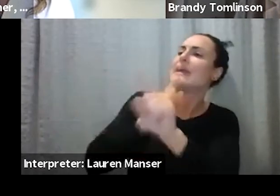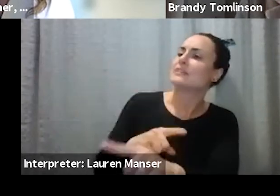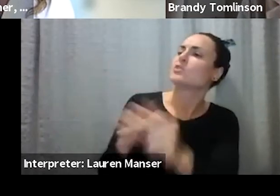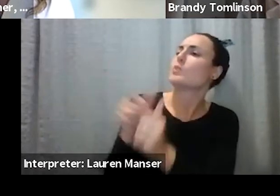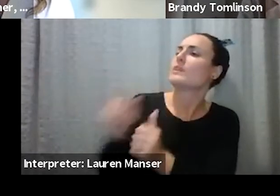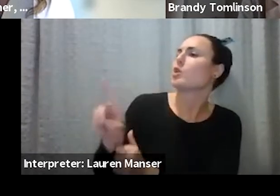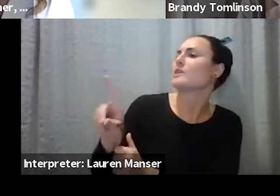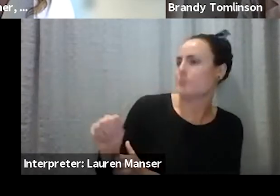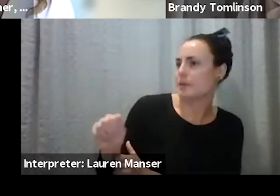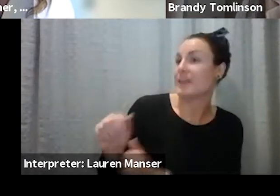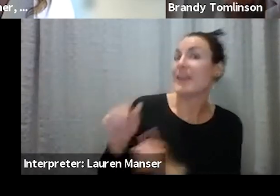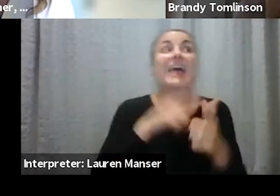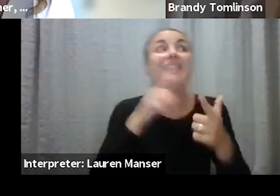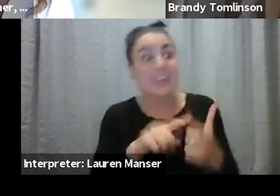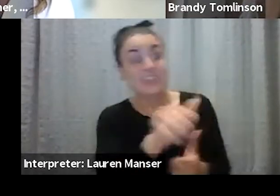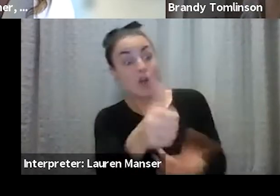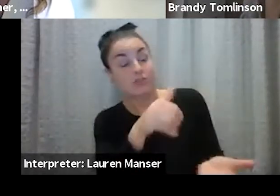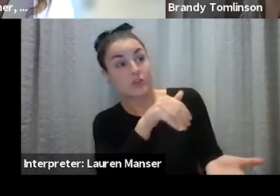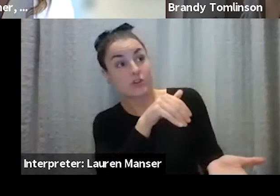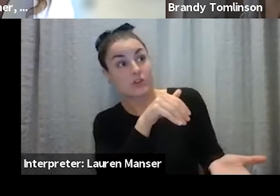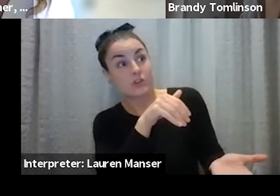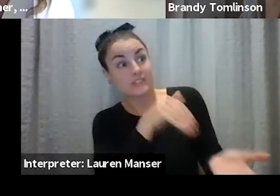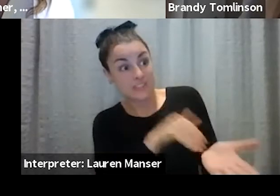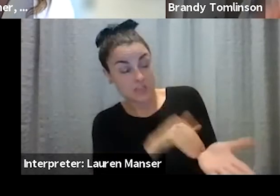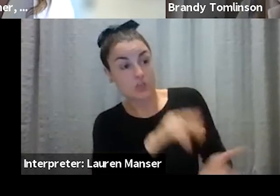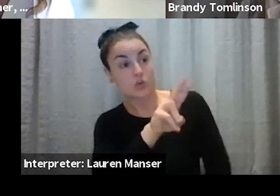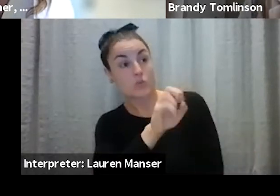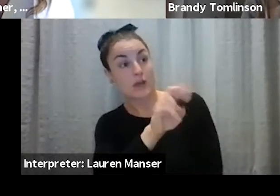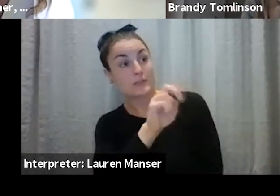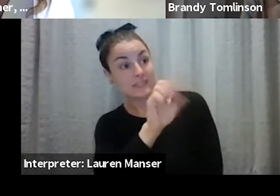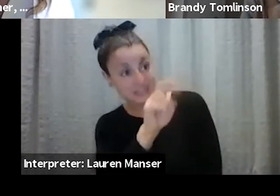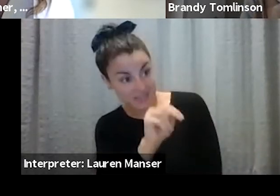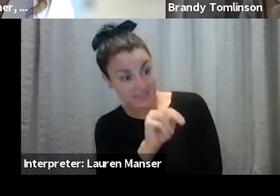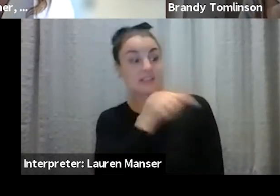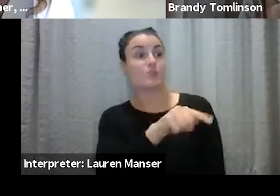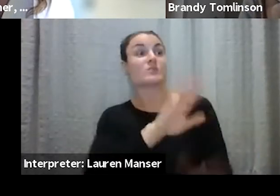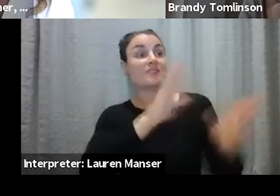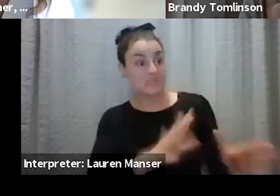who was unemployed four years after graduating with a degree in TV, radio and film.